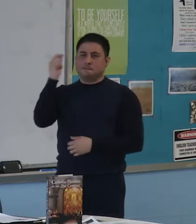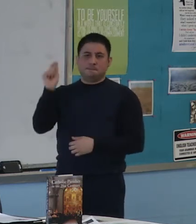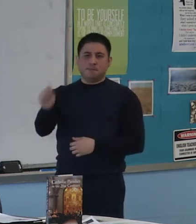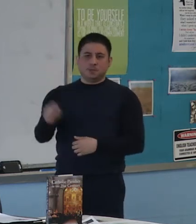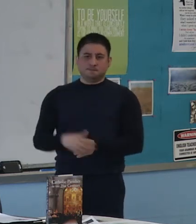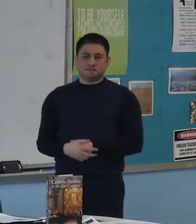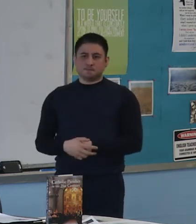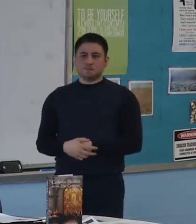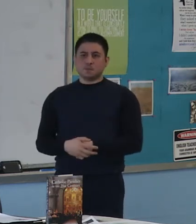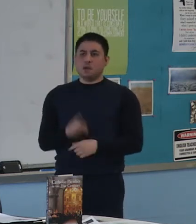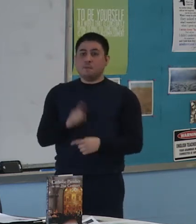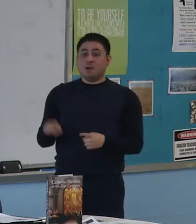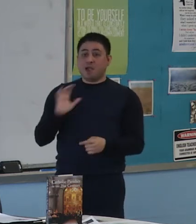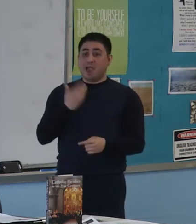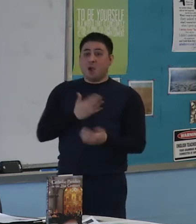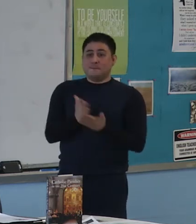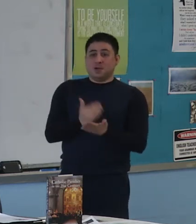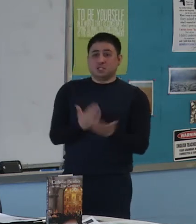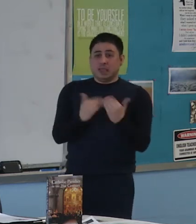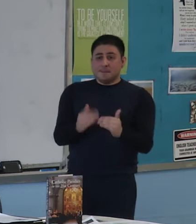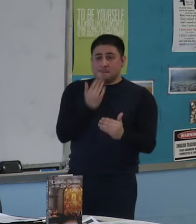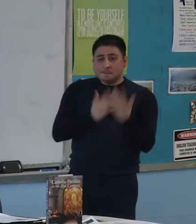We don't have any money, we don't have all the, you know, can't tap into all these other